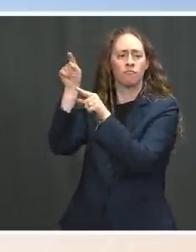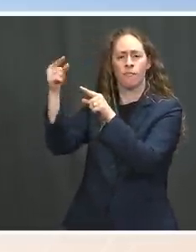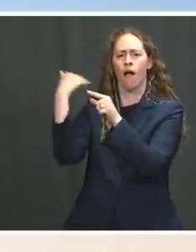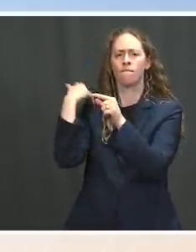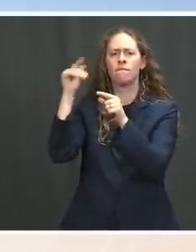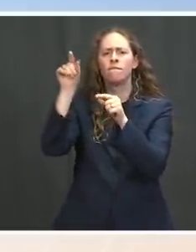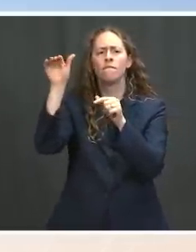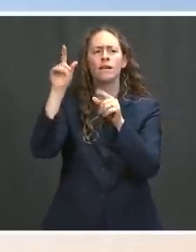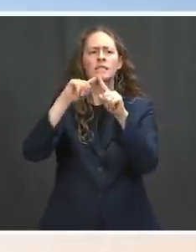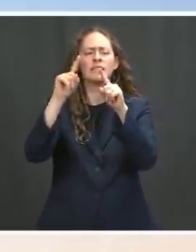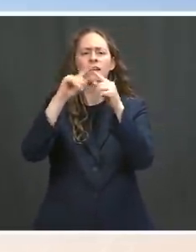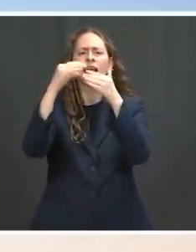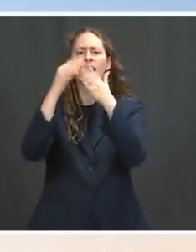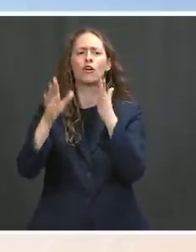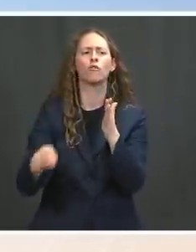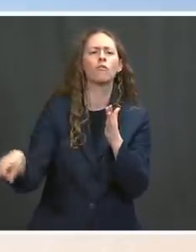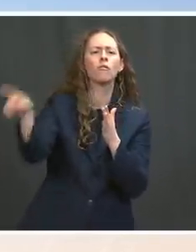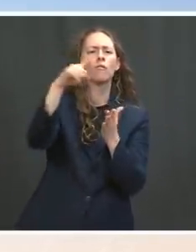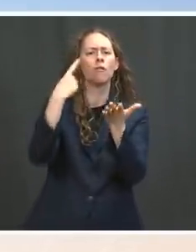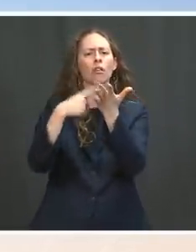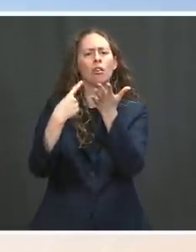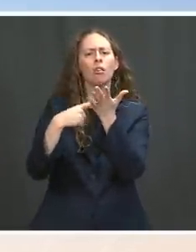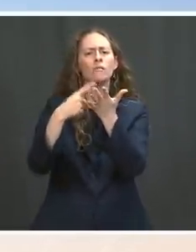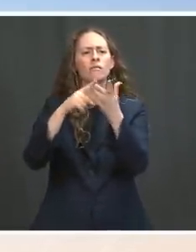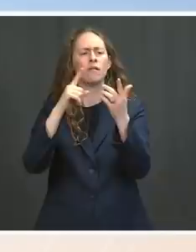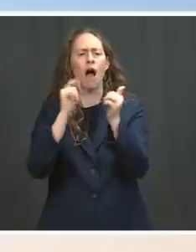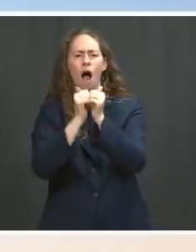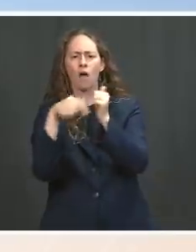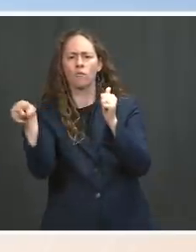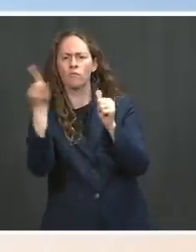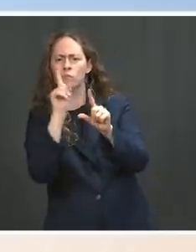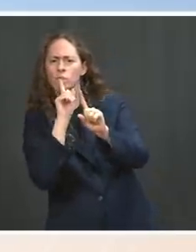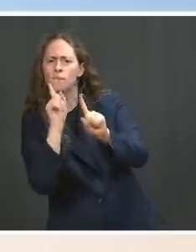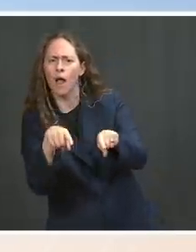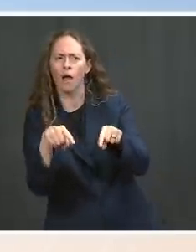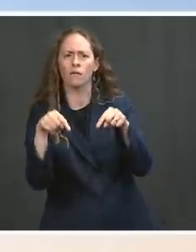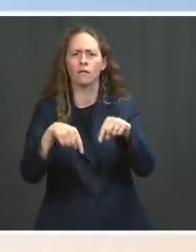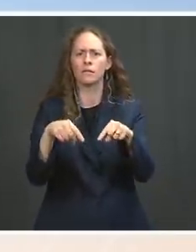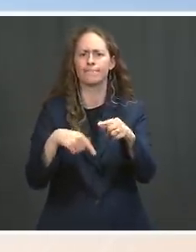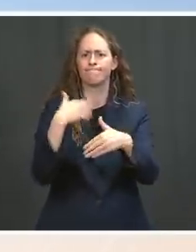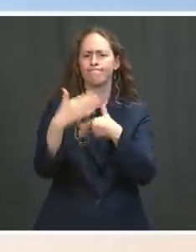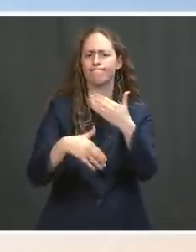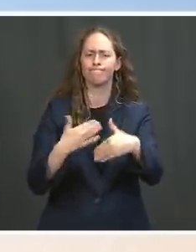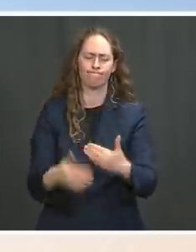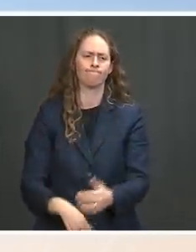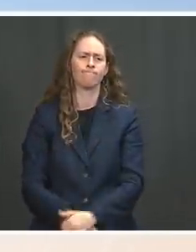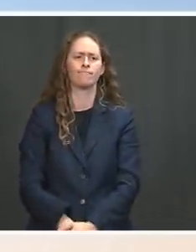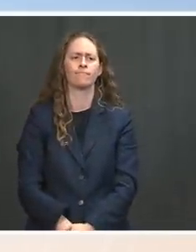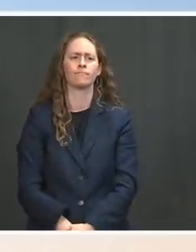obviously as have officials from a range of agencies. In separate calls with chiefs of staff for Govern- --